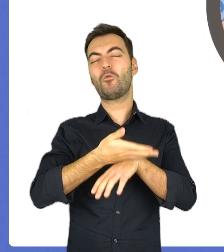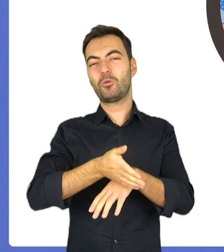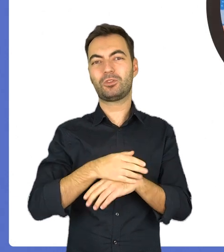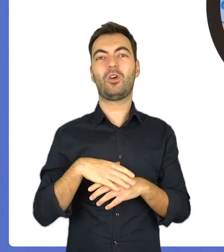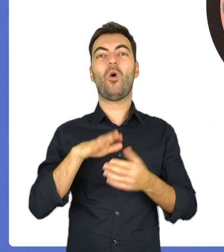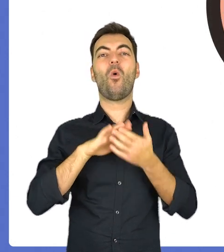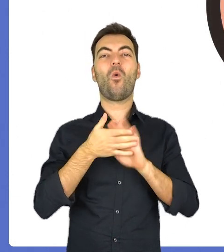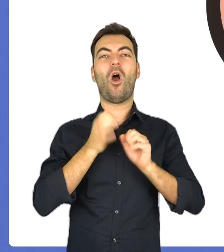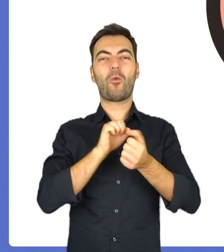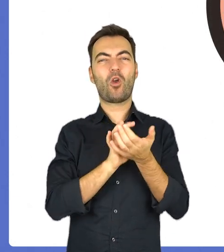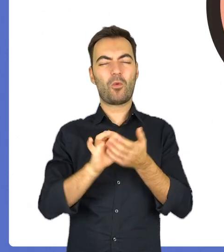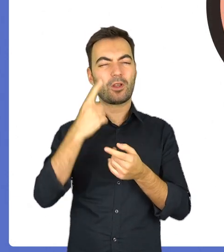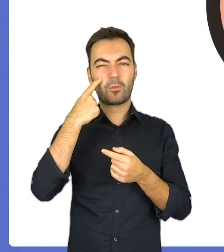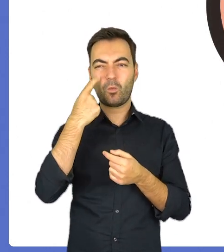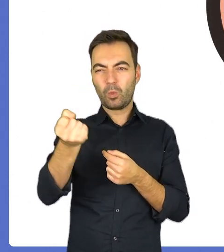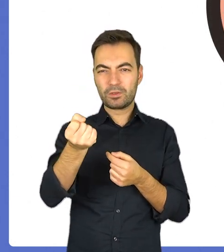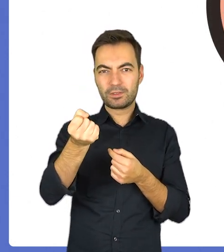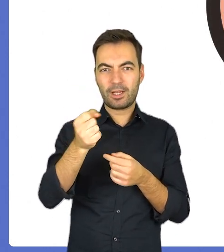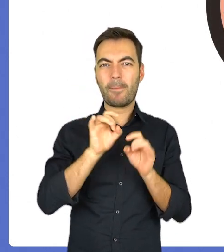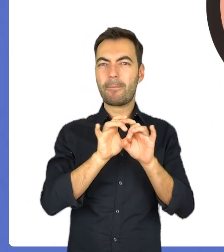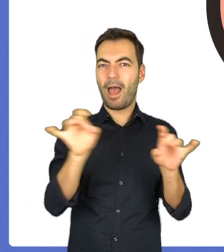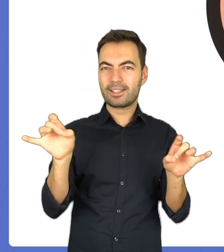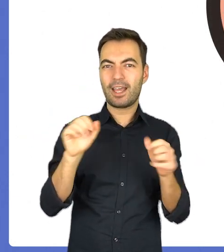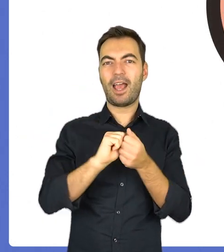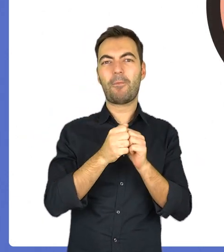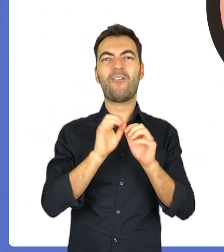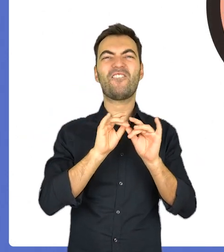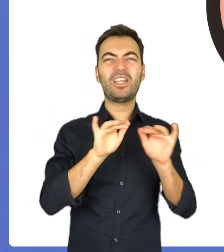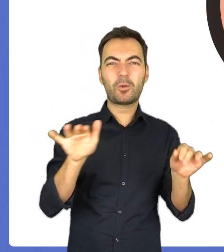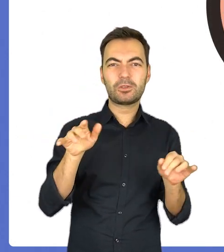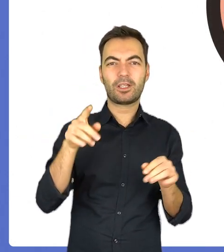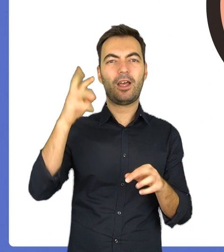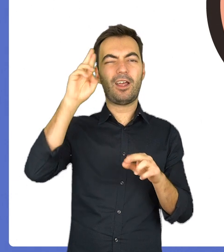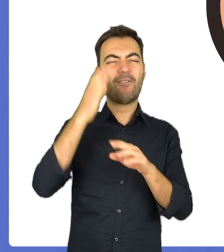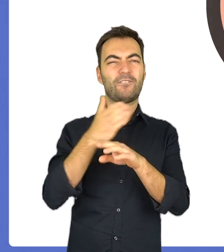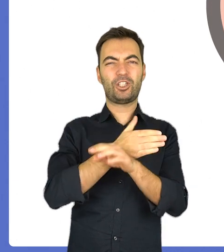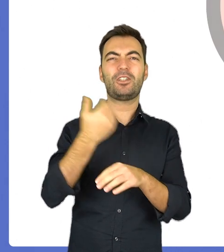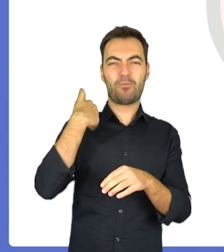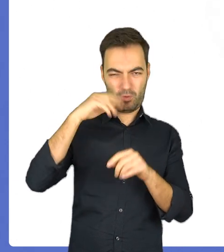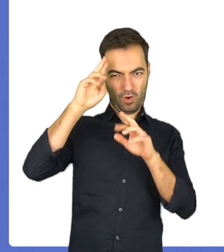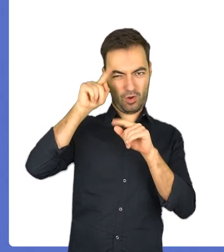immune system meet bacteria or a virus that was previously recognized